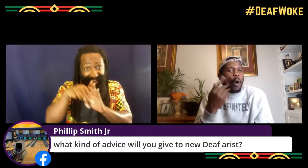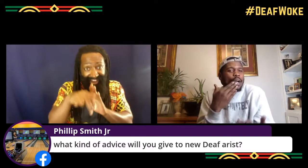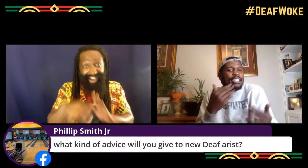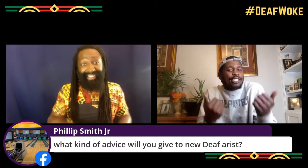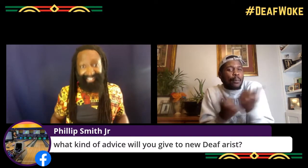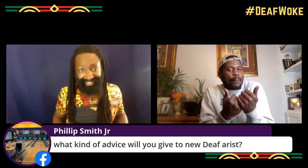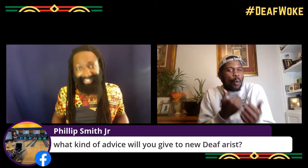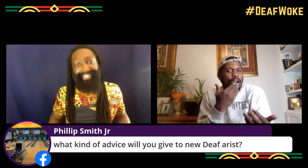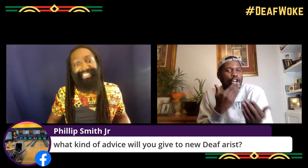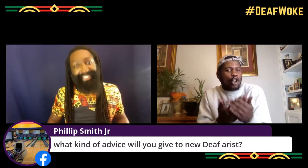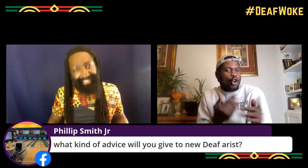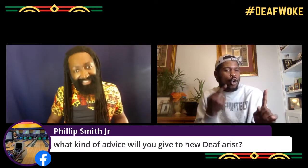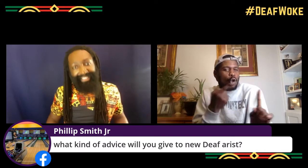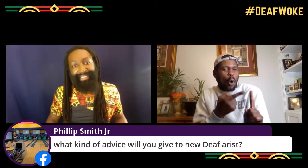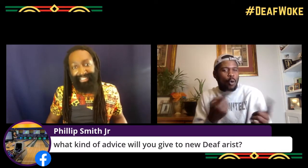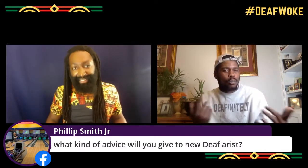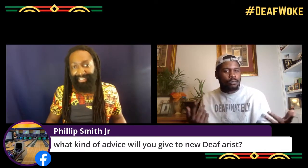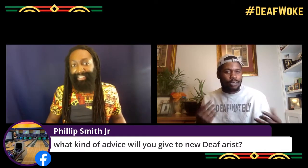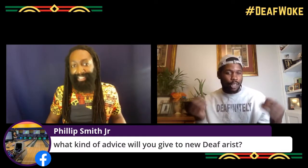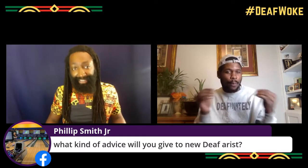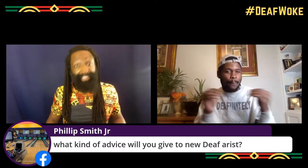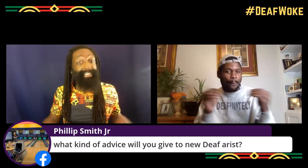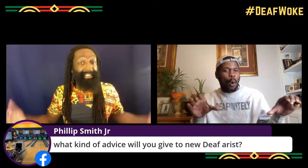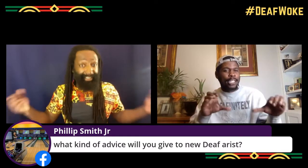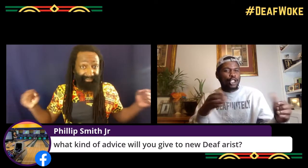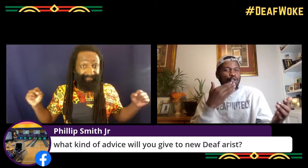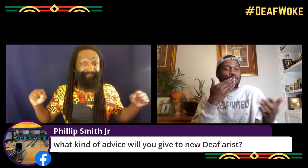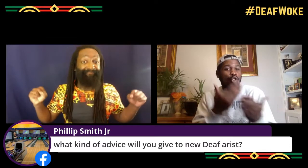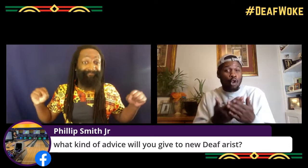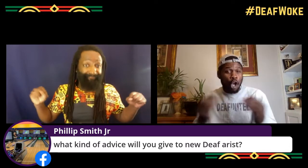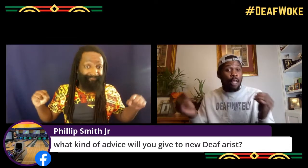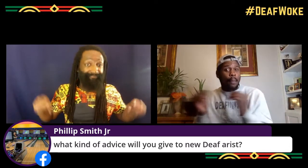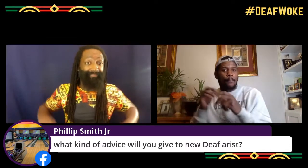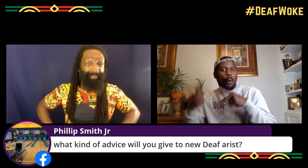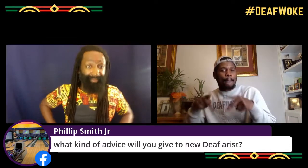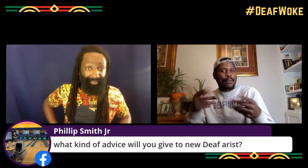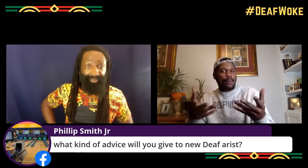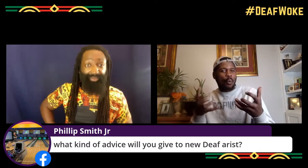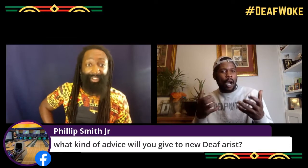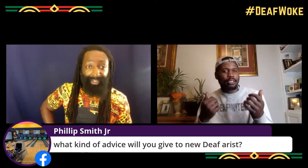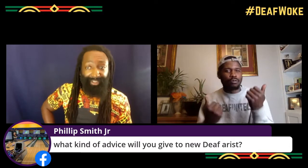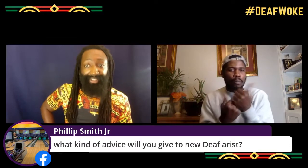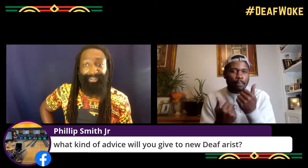And just, and that's how you walk in through those open doors. You know people always get behind good goals.